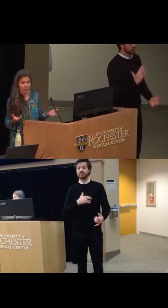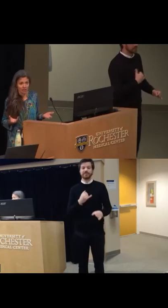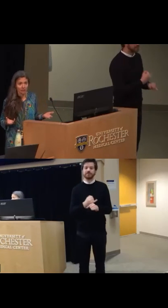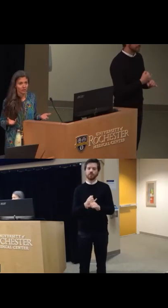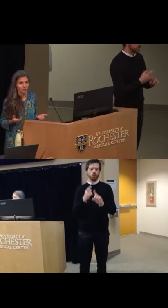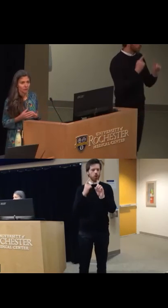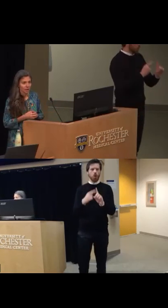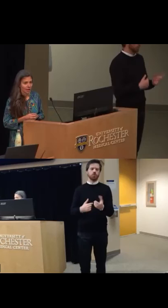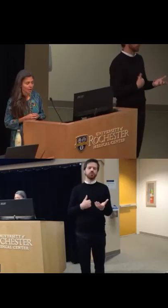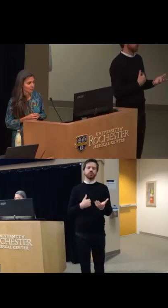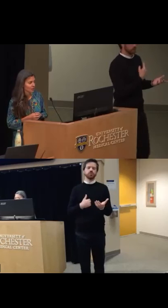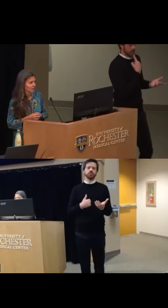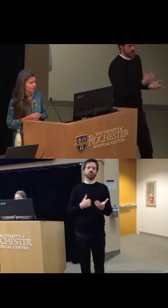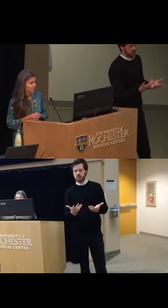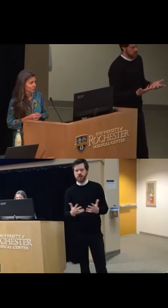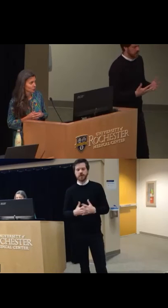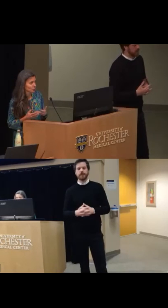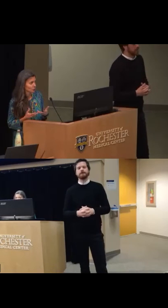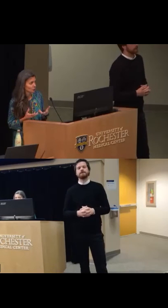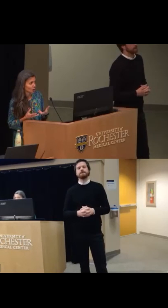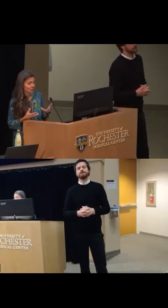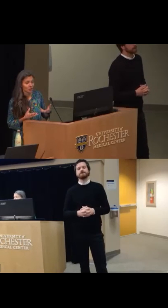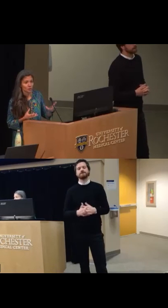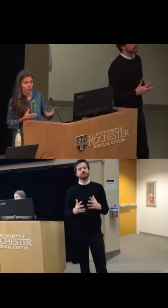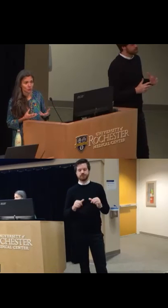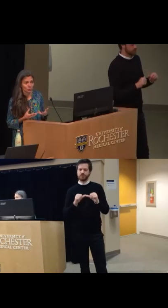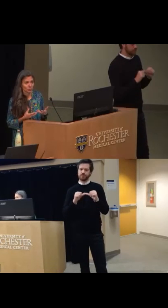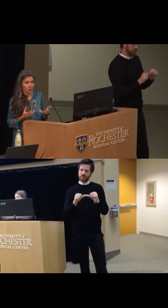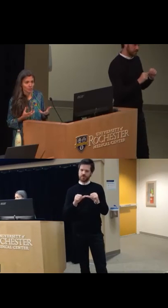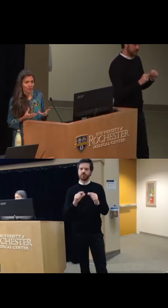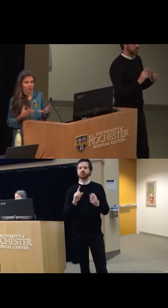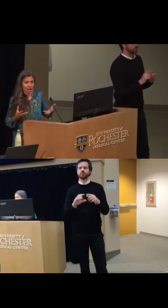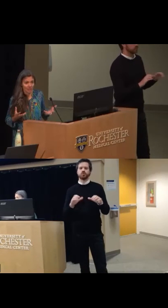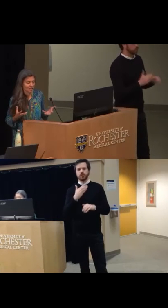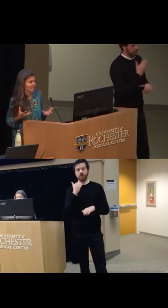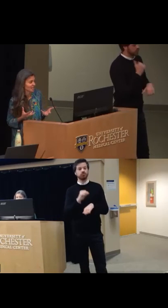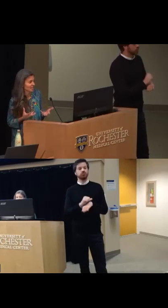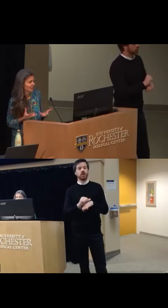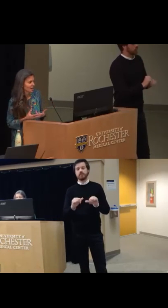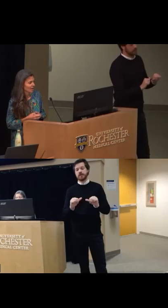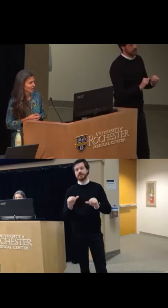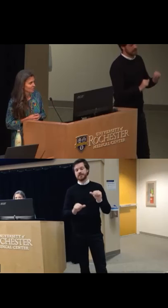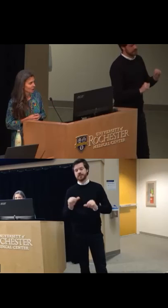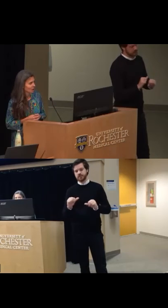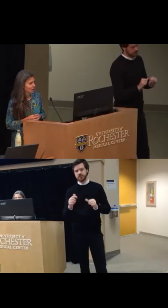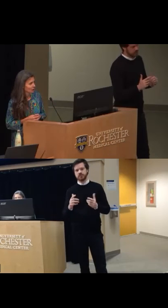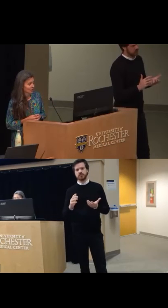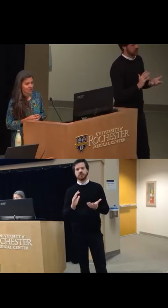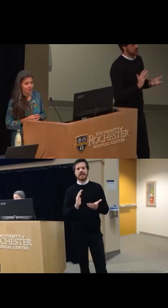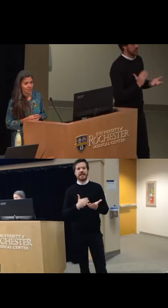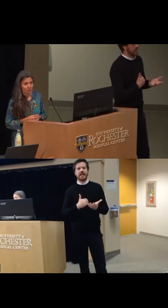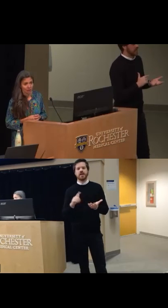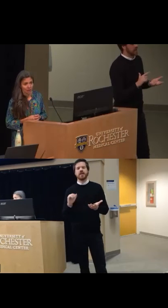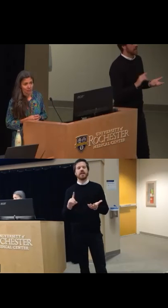going to tell you um is you know to to continue to do a better job assessing um our our landscape